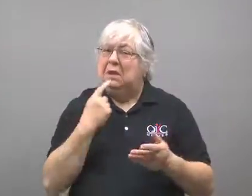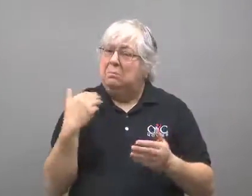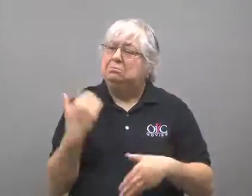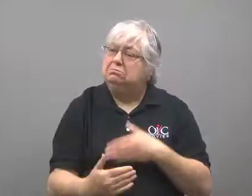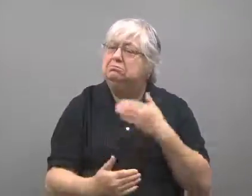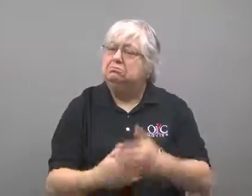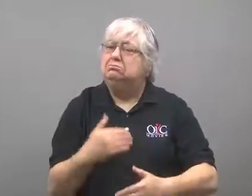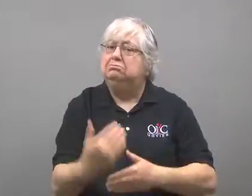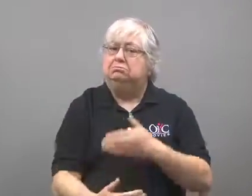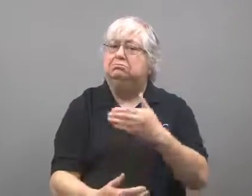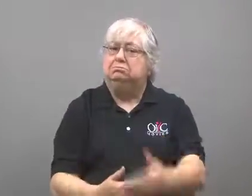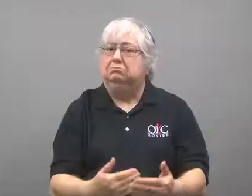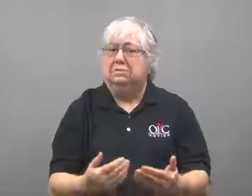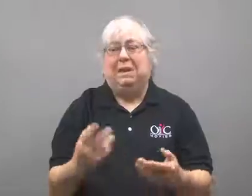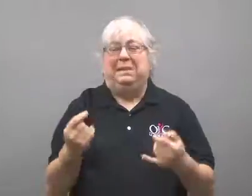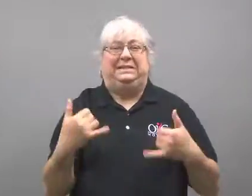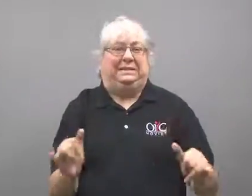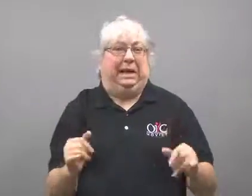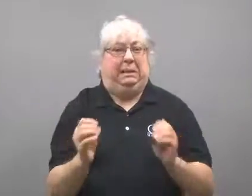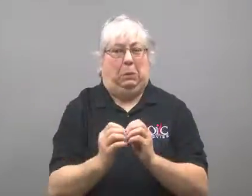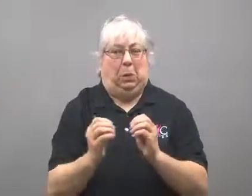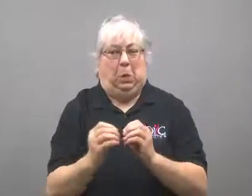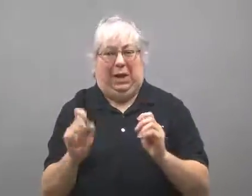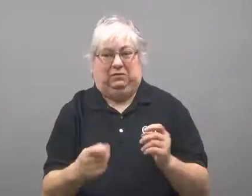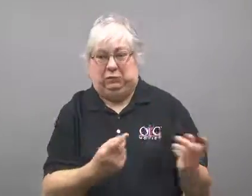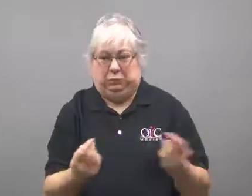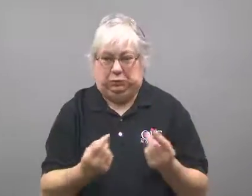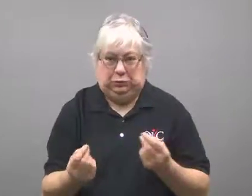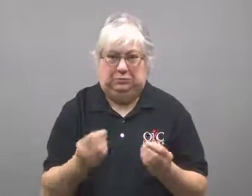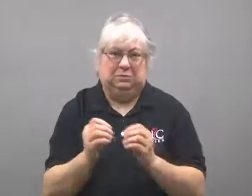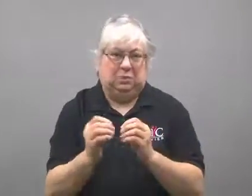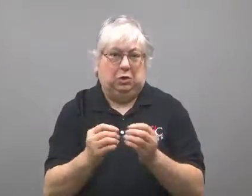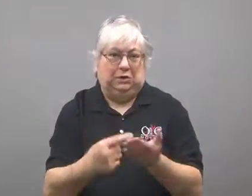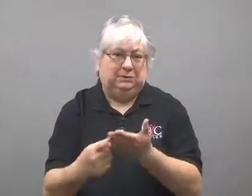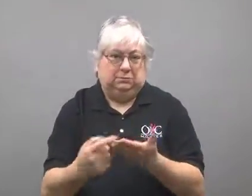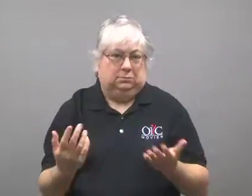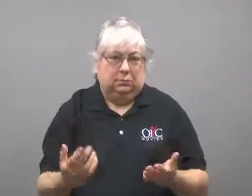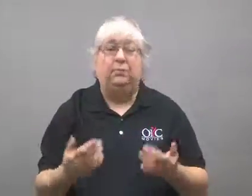They say negotations are progressing but there is still much to do.